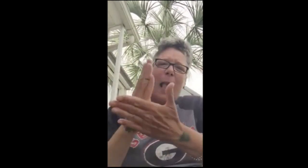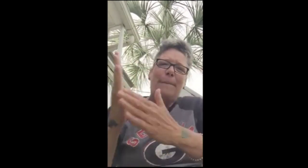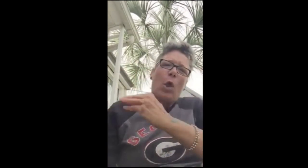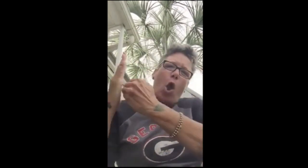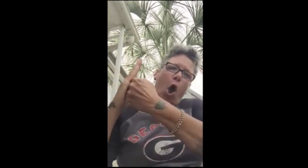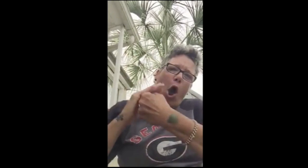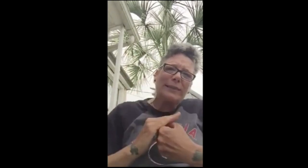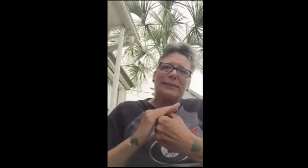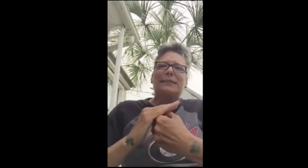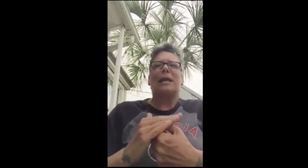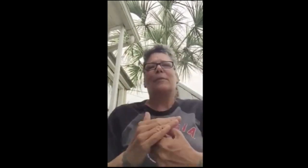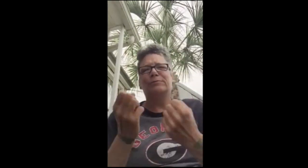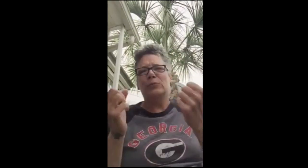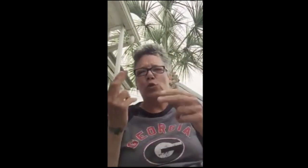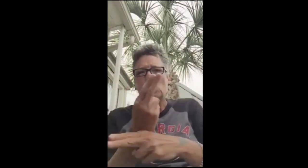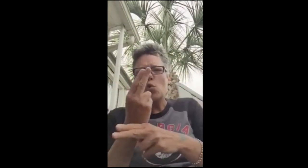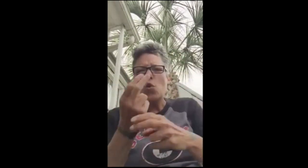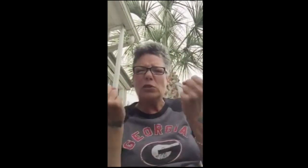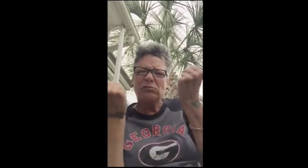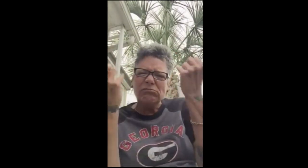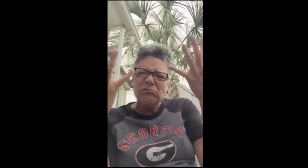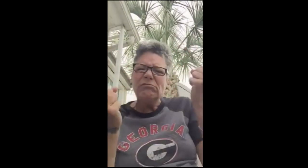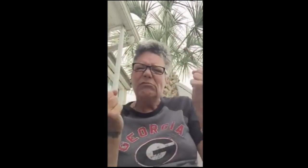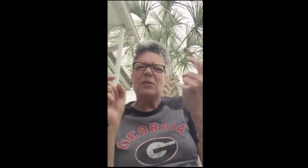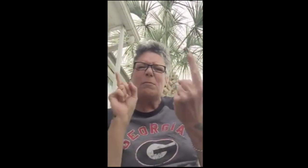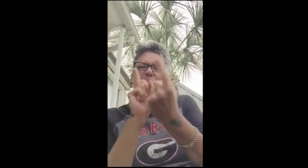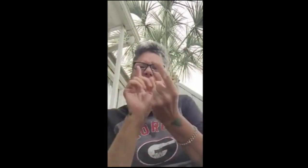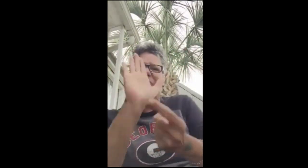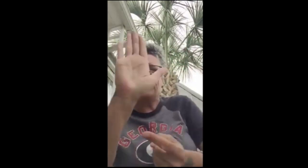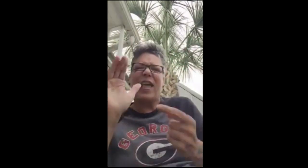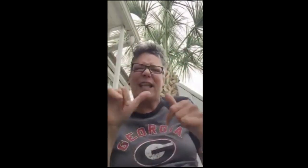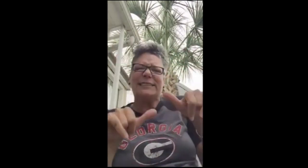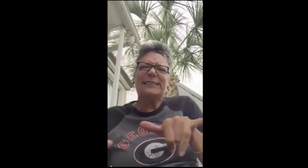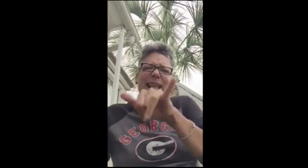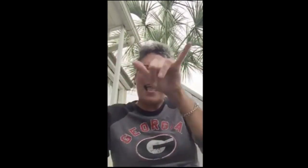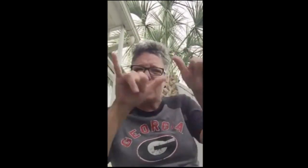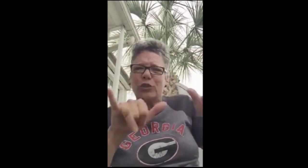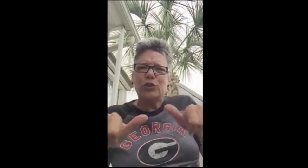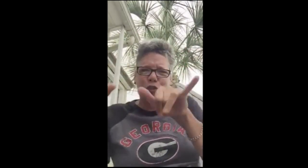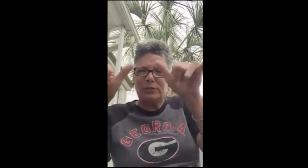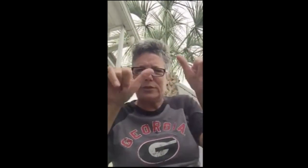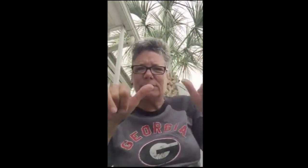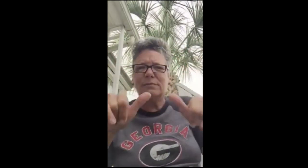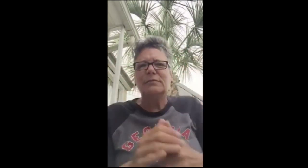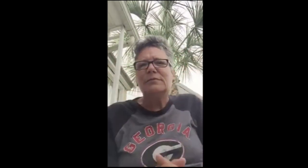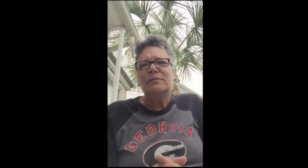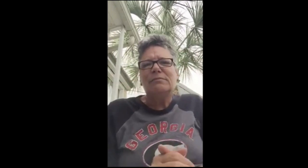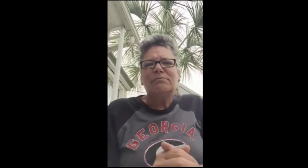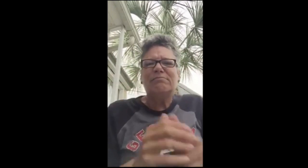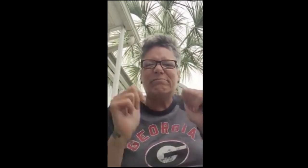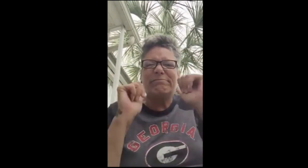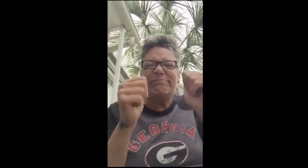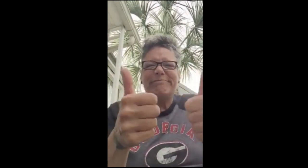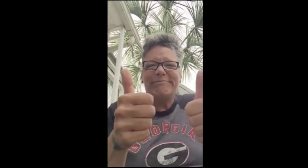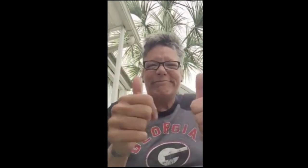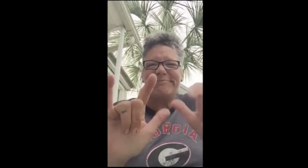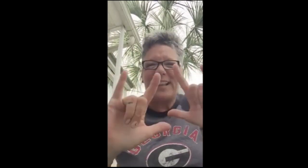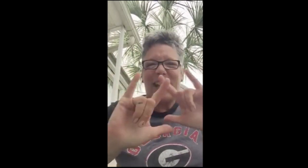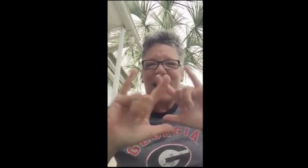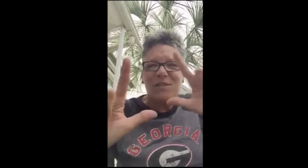Stop audism. Use sign language and meet their standards. I love you all.